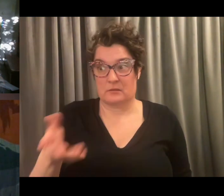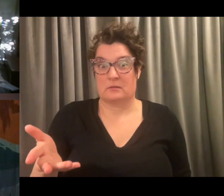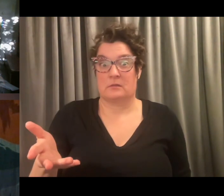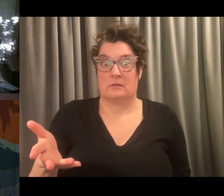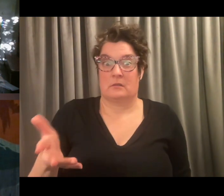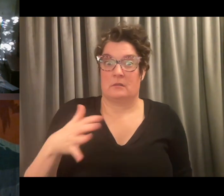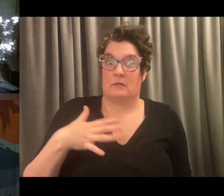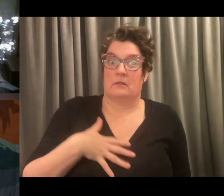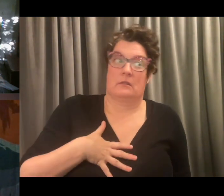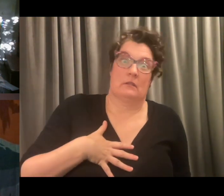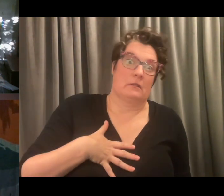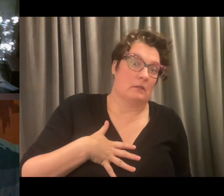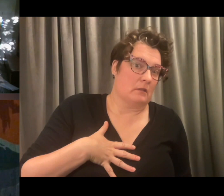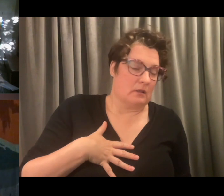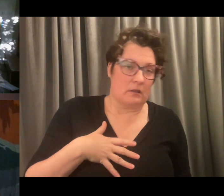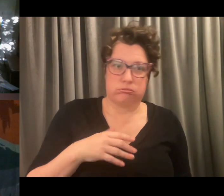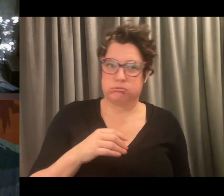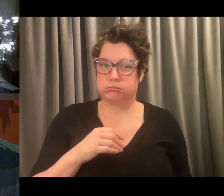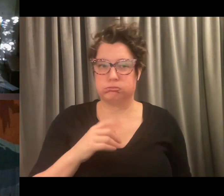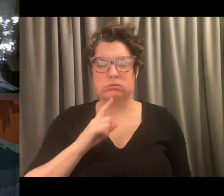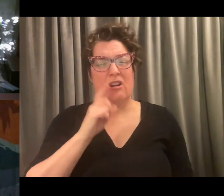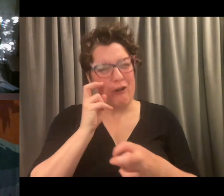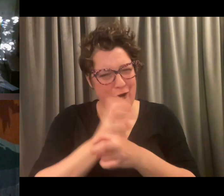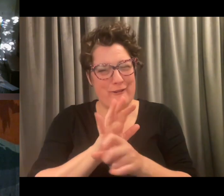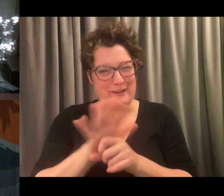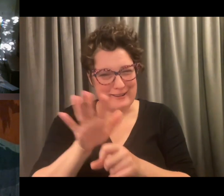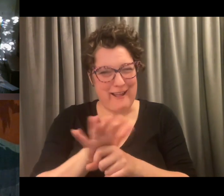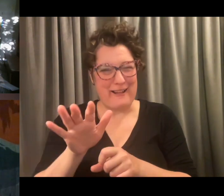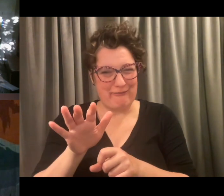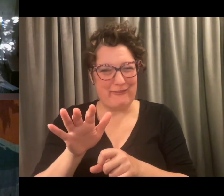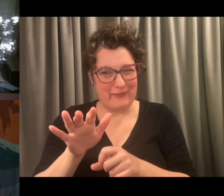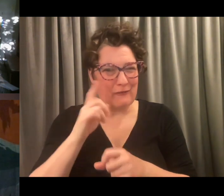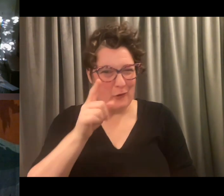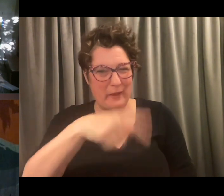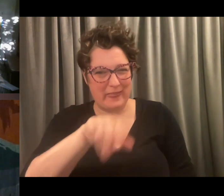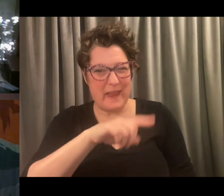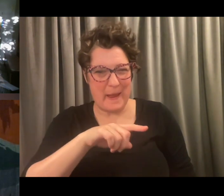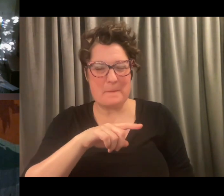enough when, in most of Olympia, everybody is, is, you know, at least